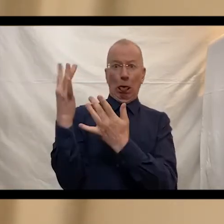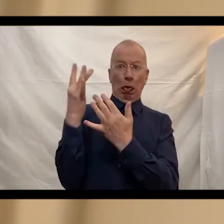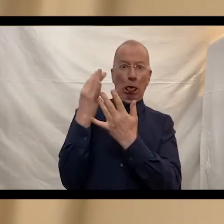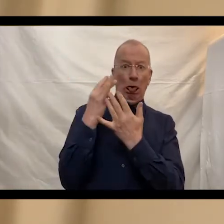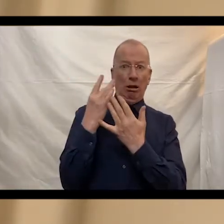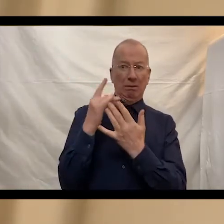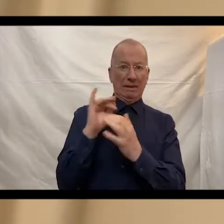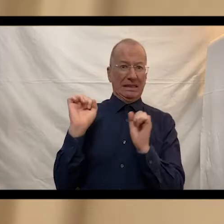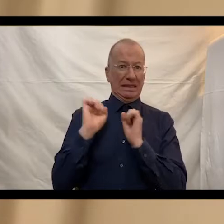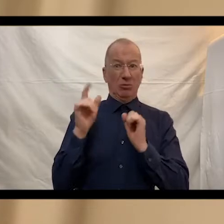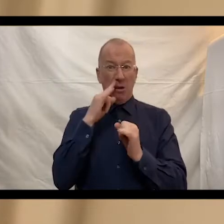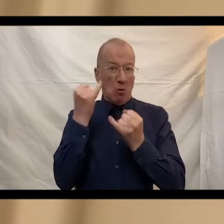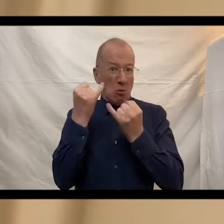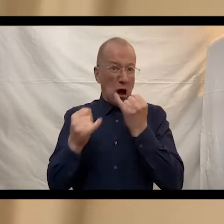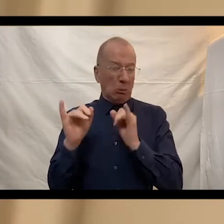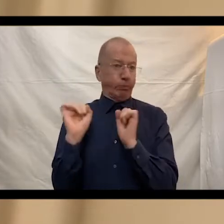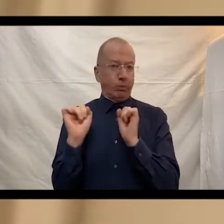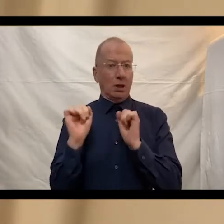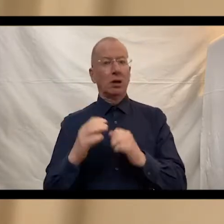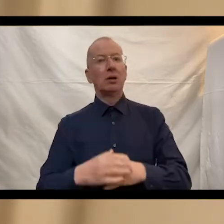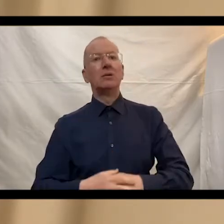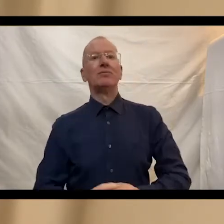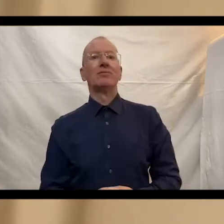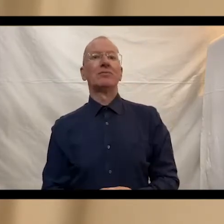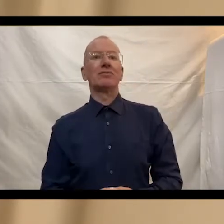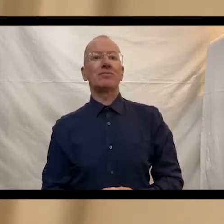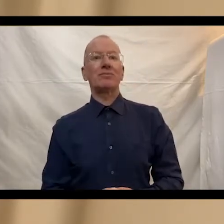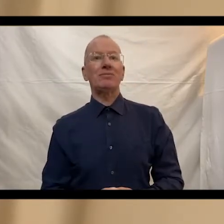and some slimy bloke trying to worm his way into my affections, or worse.